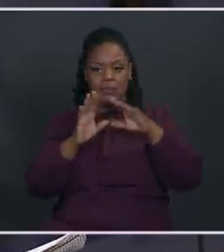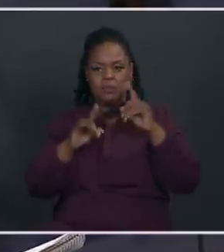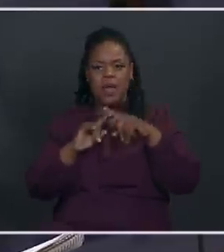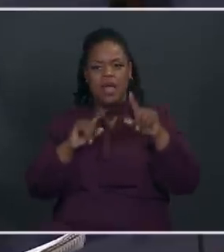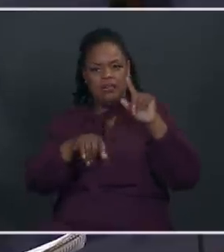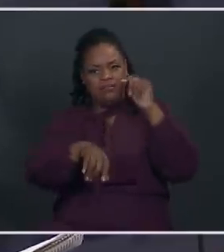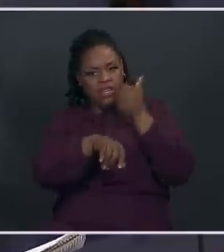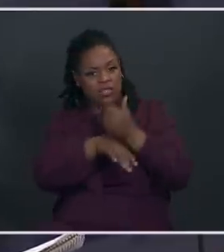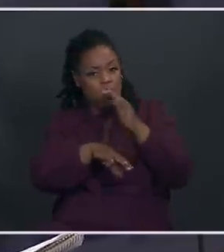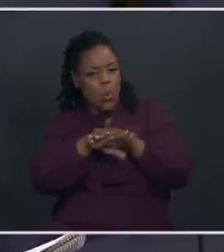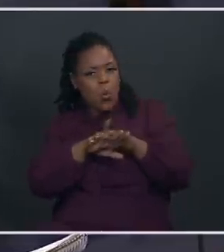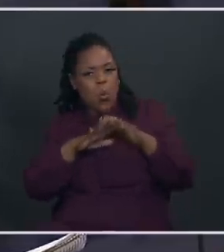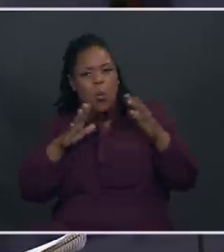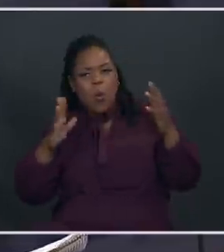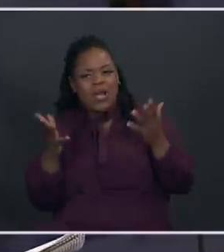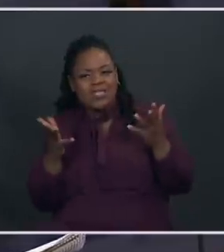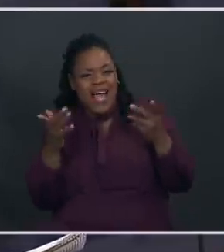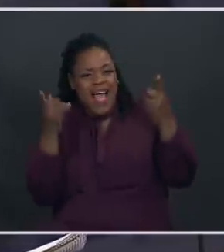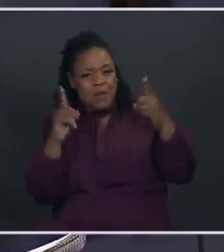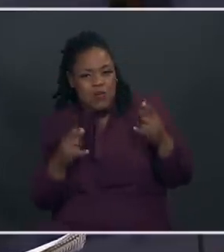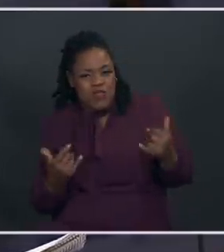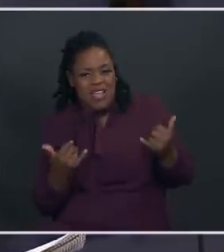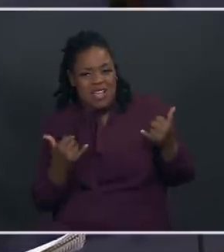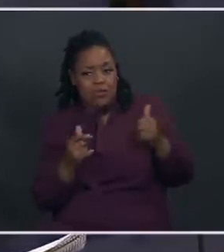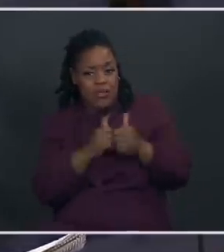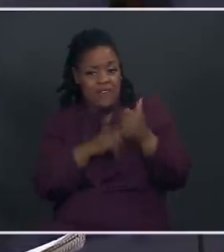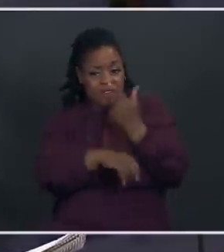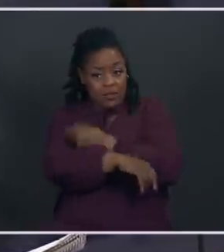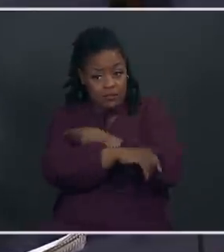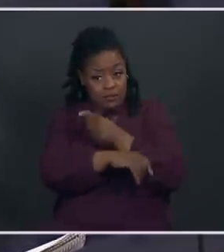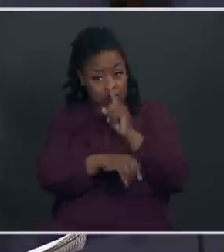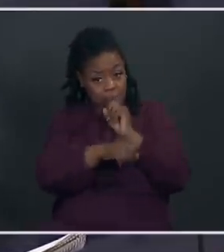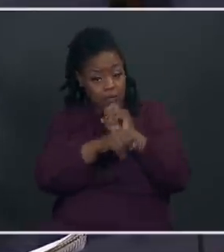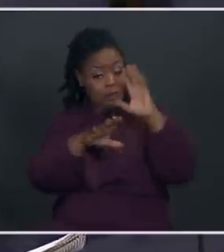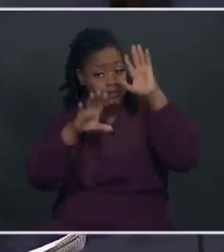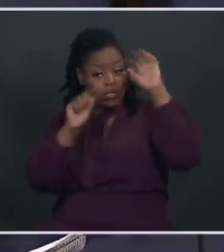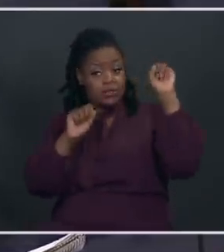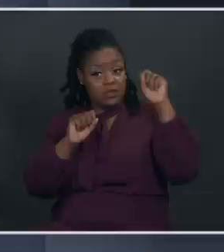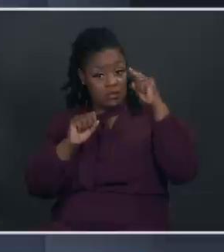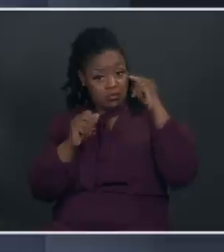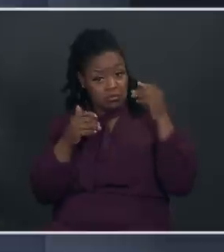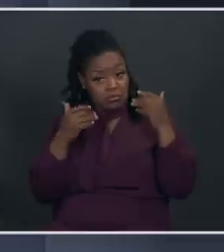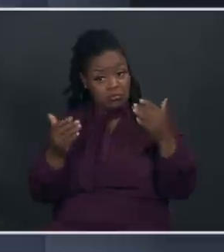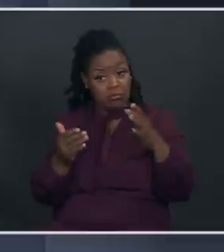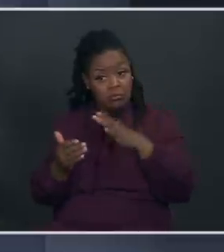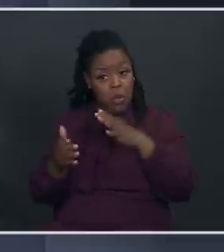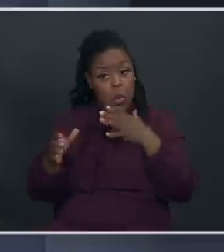does President Biden believe the Games in Japan can safely go on? Ms. Psaki: Well, the President --